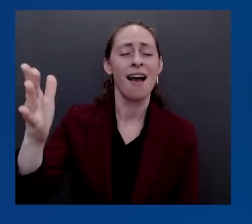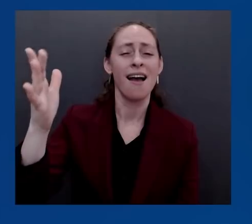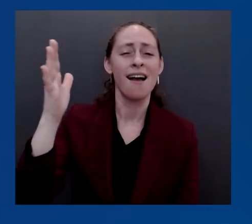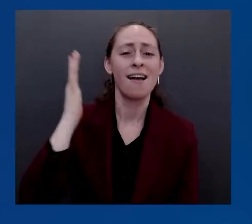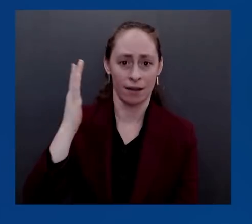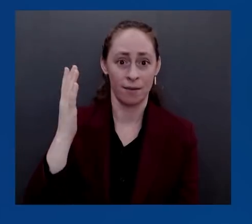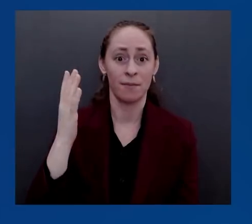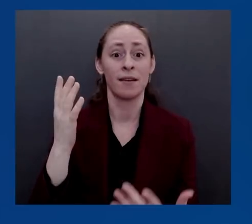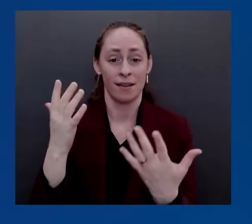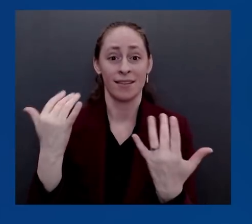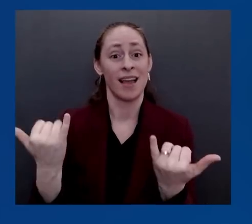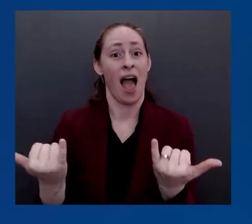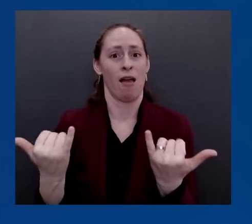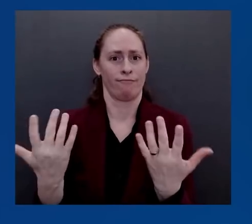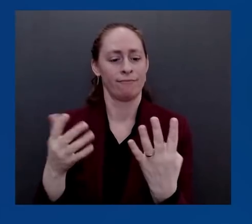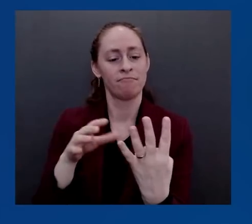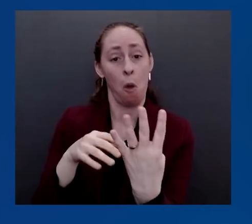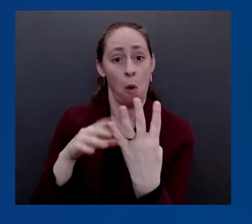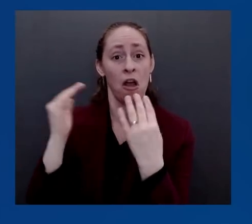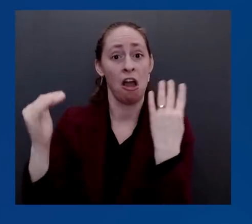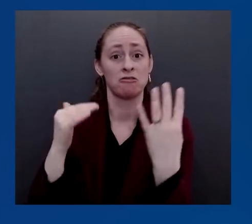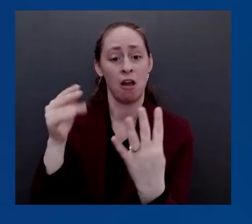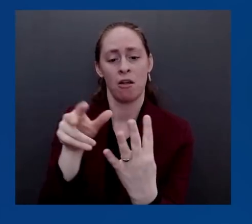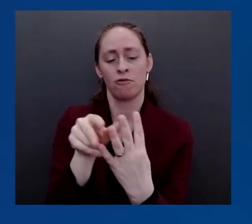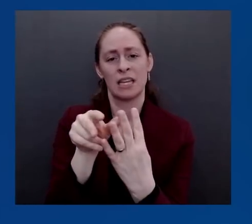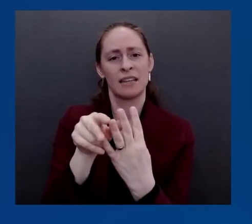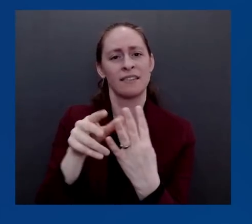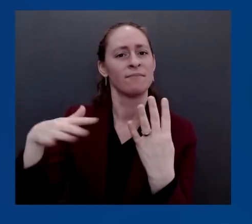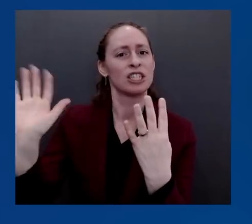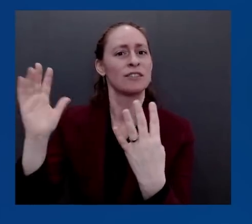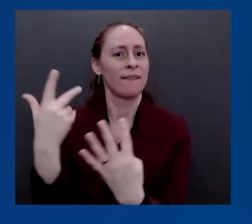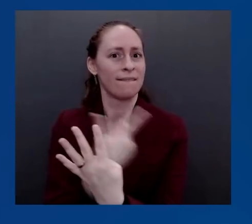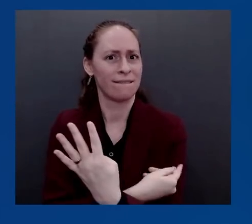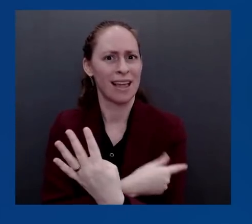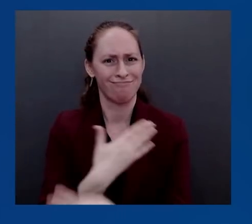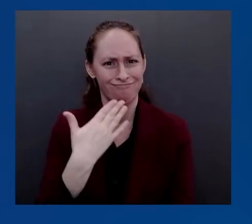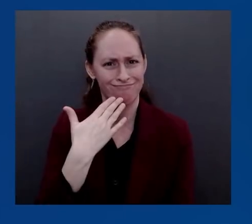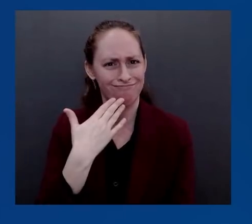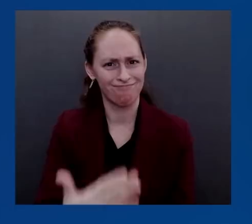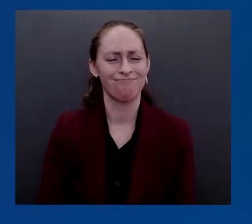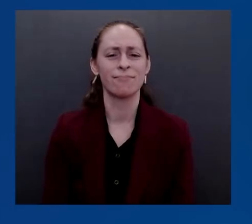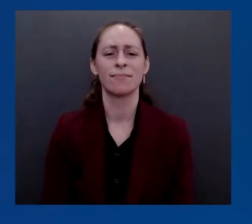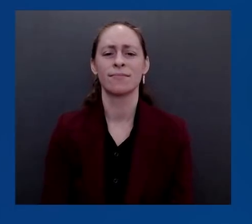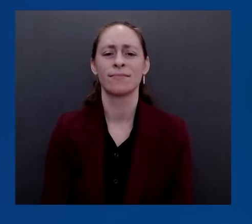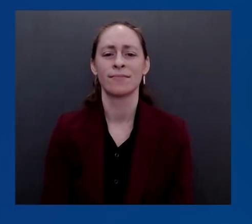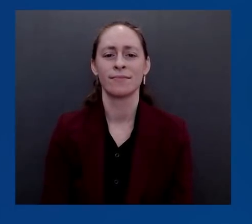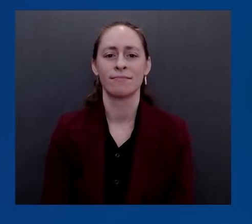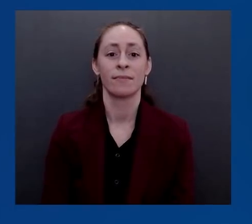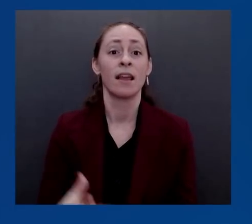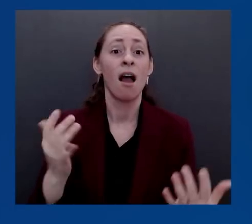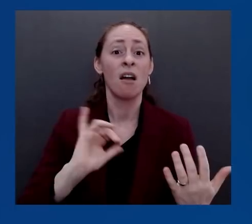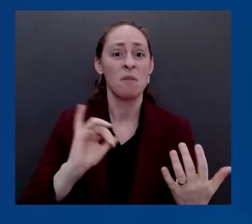have gotten their booster shot. For all Americans, both the vaccinated and unvaccinated,